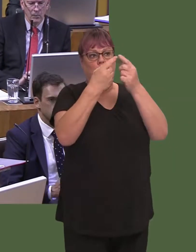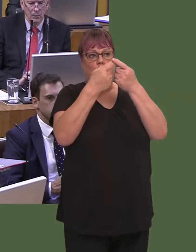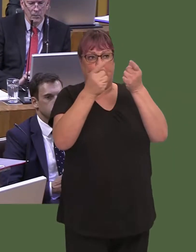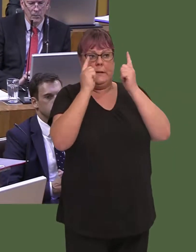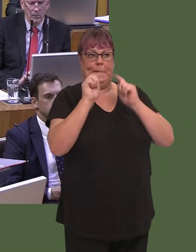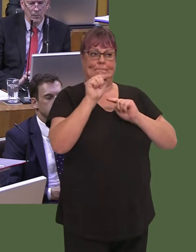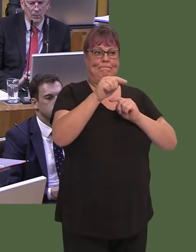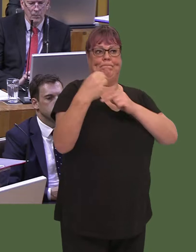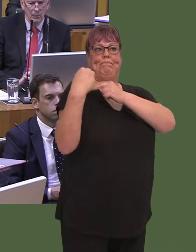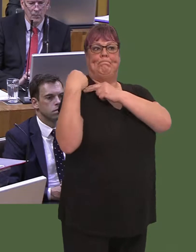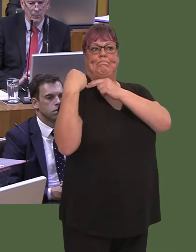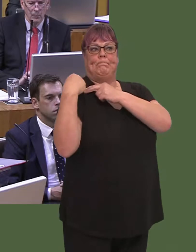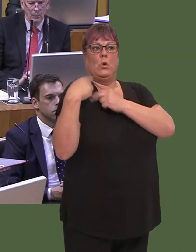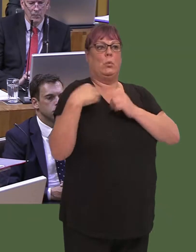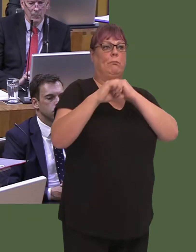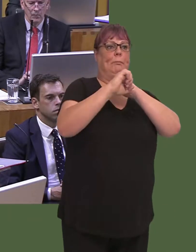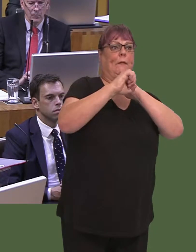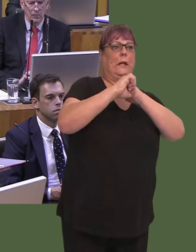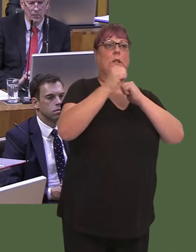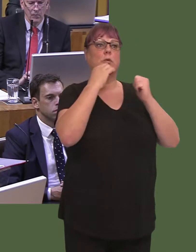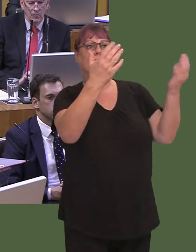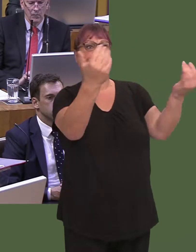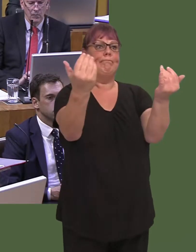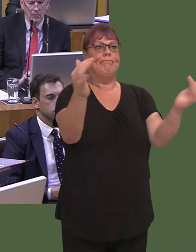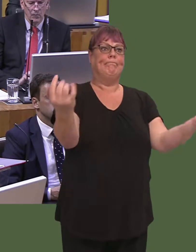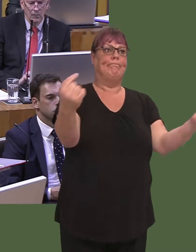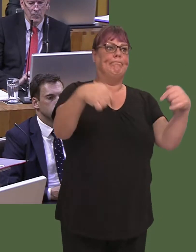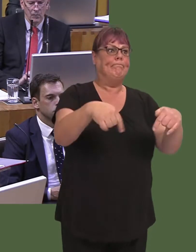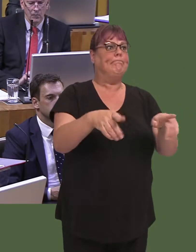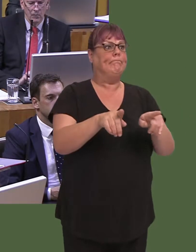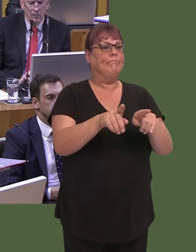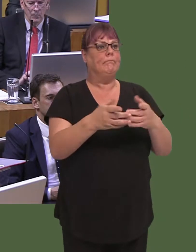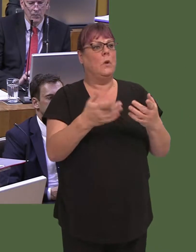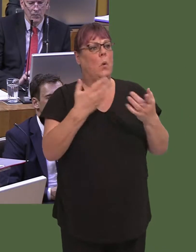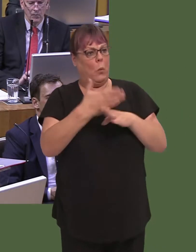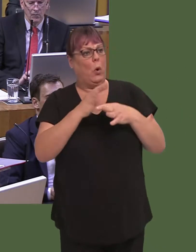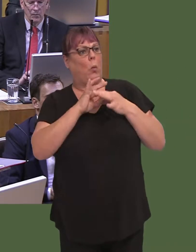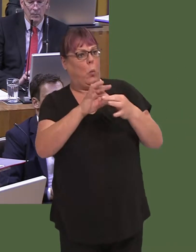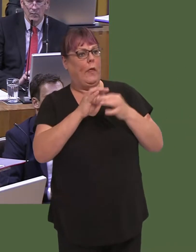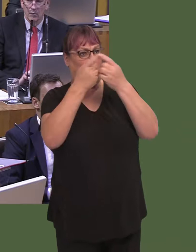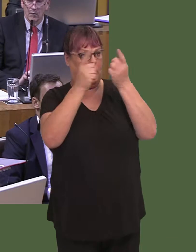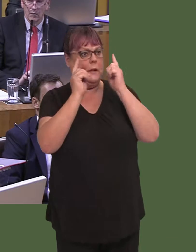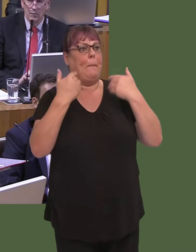to attempt to attract students into their universities. We, as a Government, have collaborated with universities and I have worked with a number